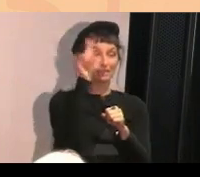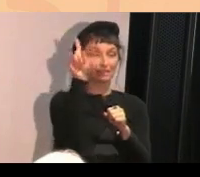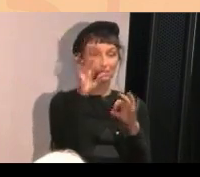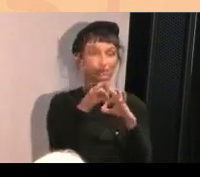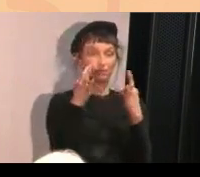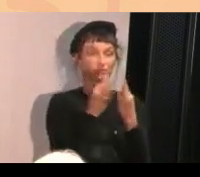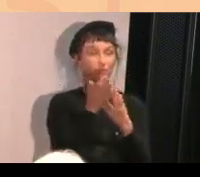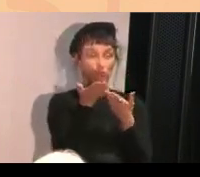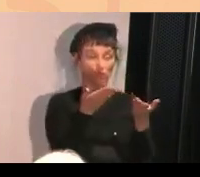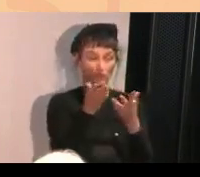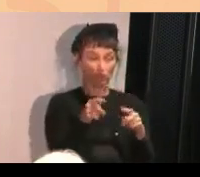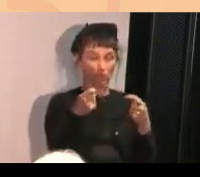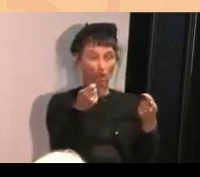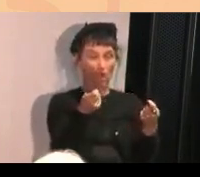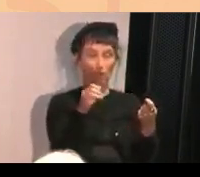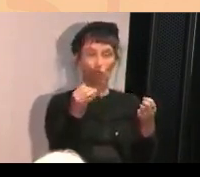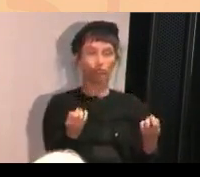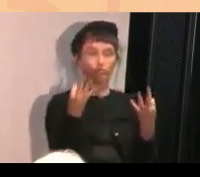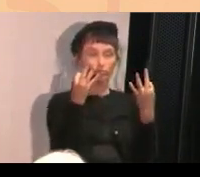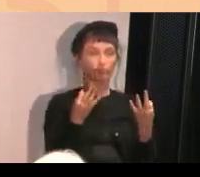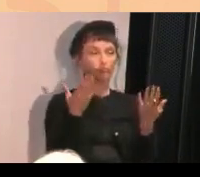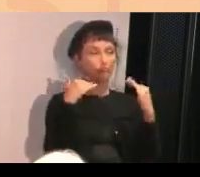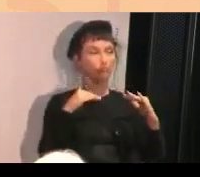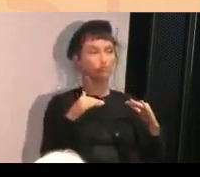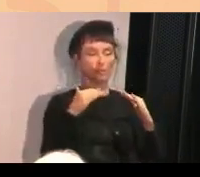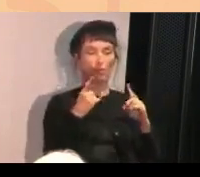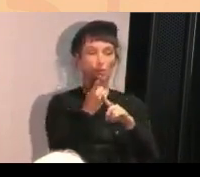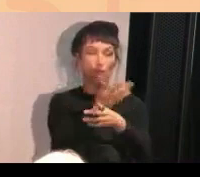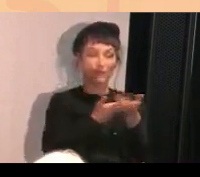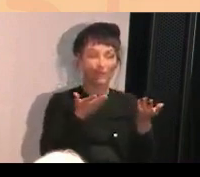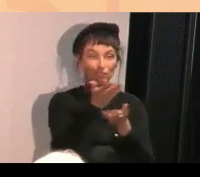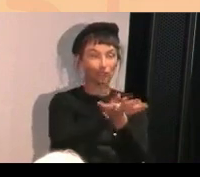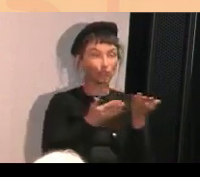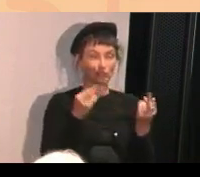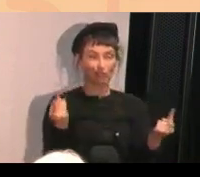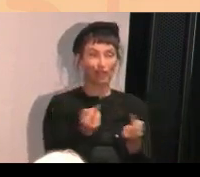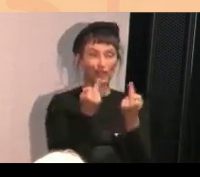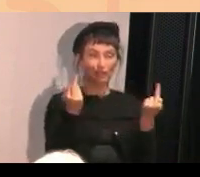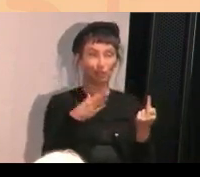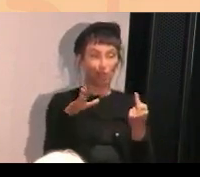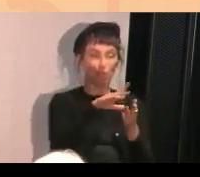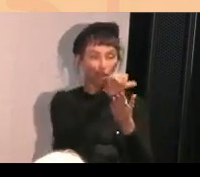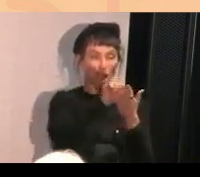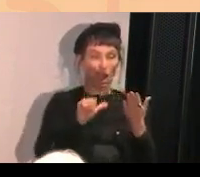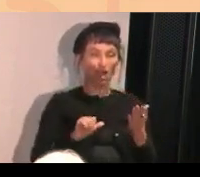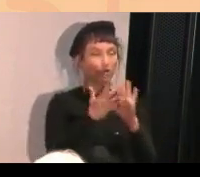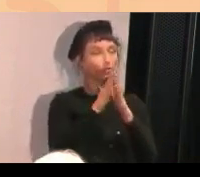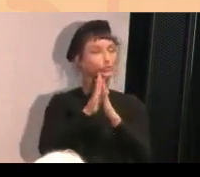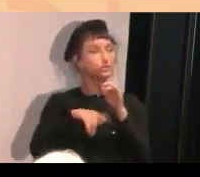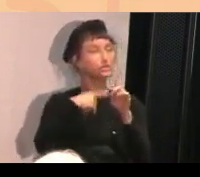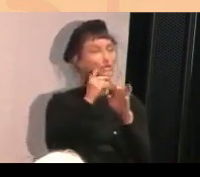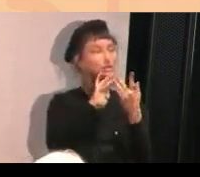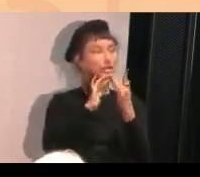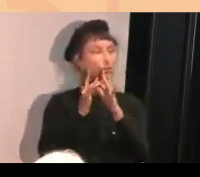gaps creating a space for conversation to be had between all art form communities and networks and